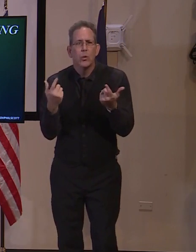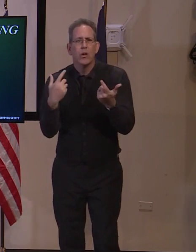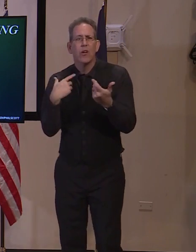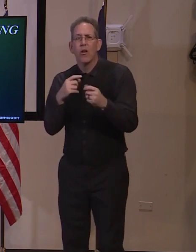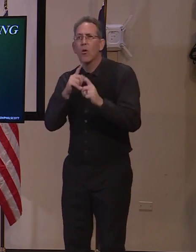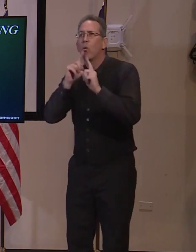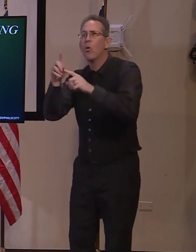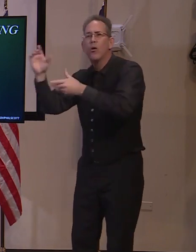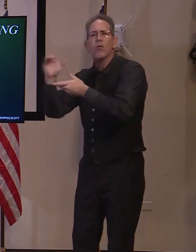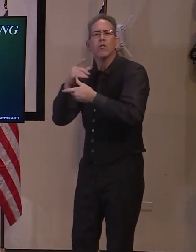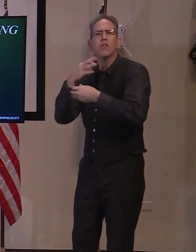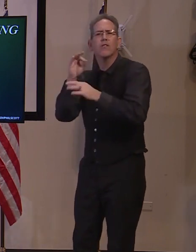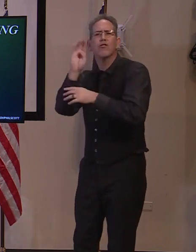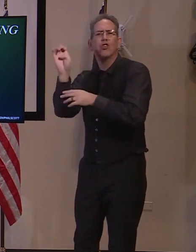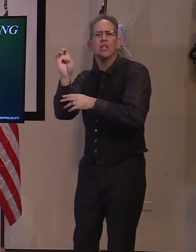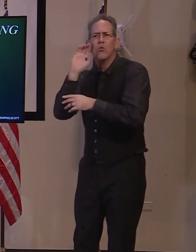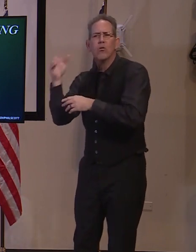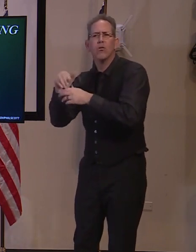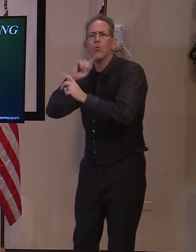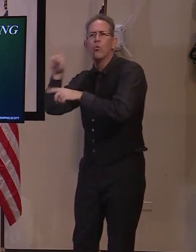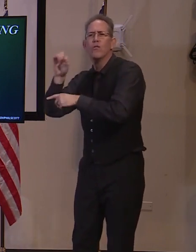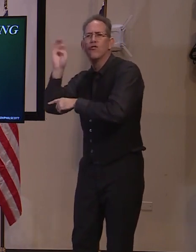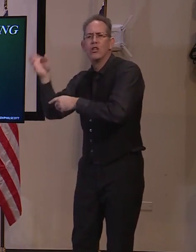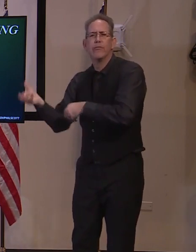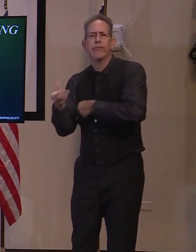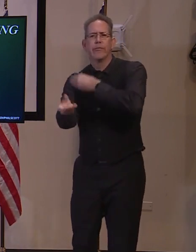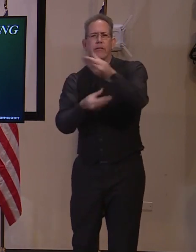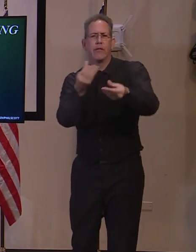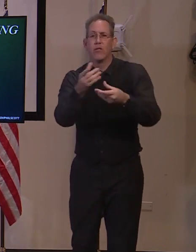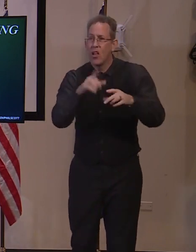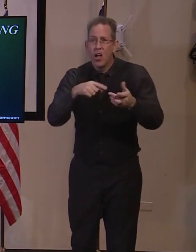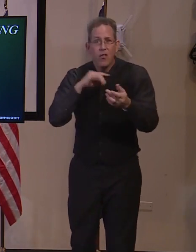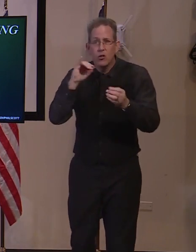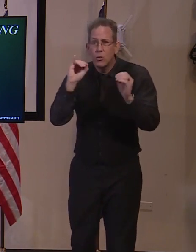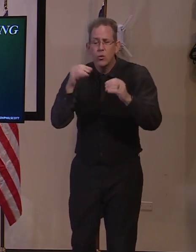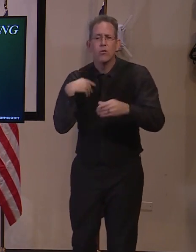step up our efforts to get more boosters into arms. Well, Vermont is